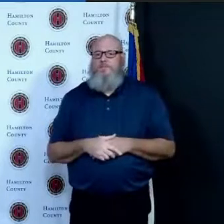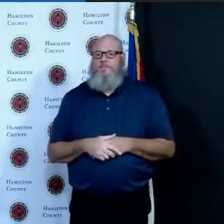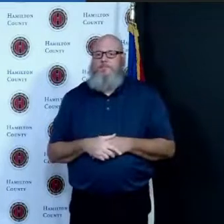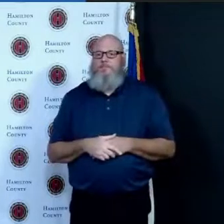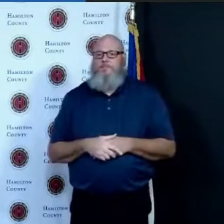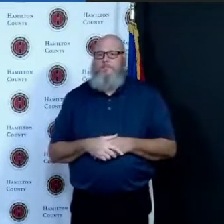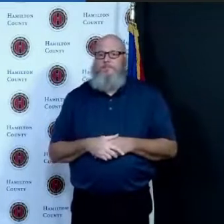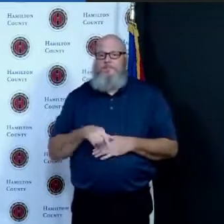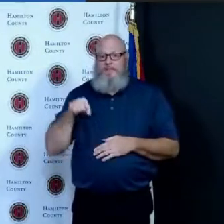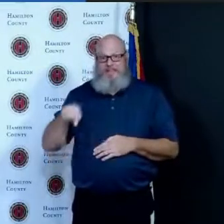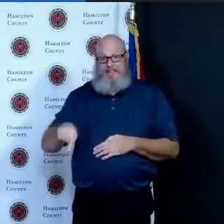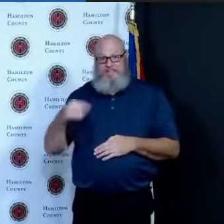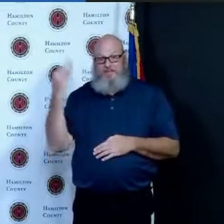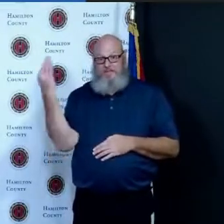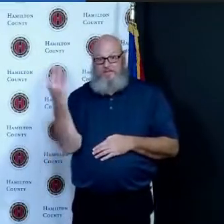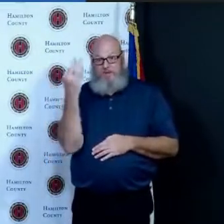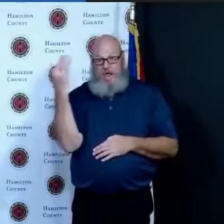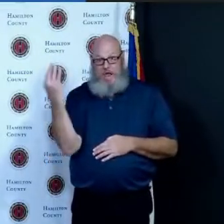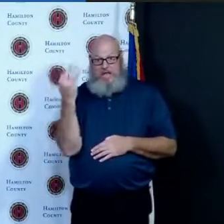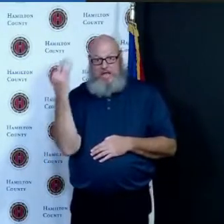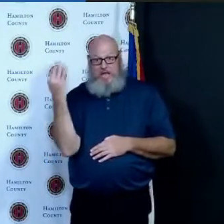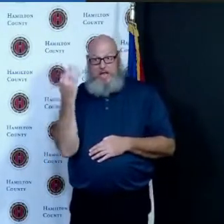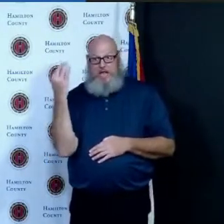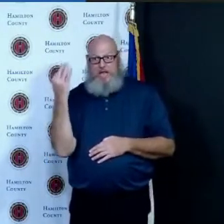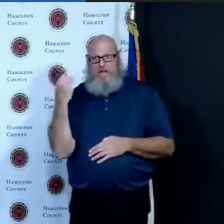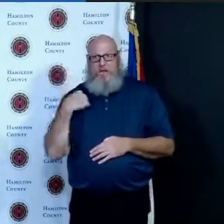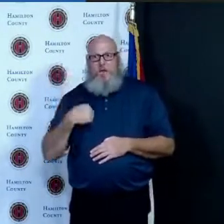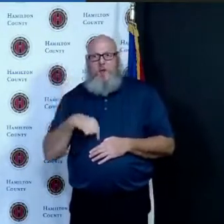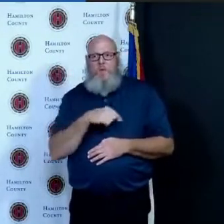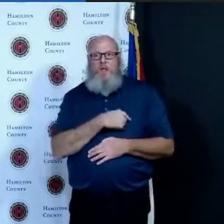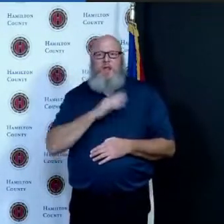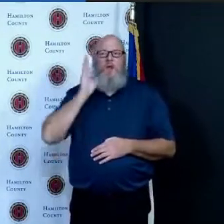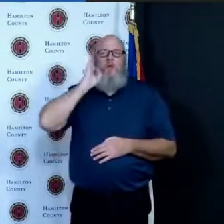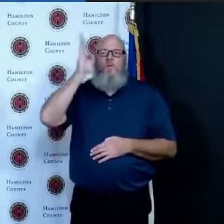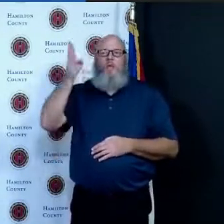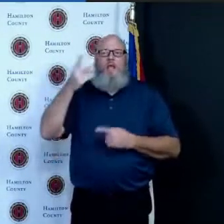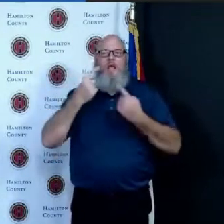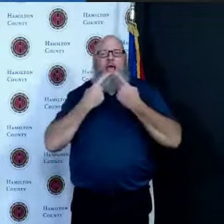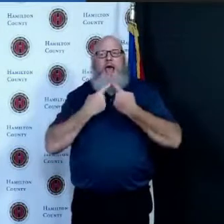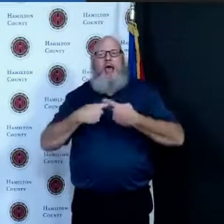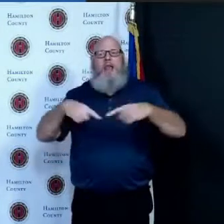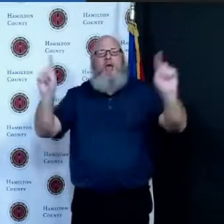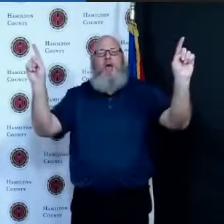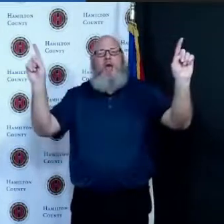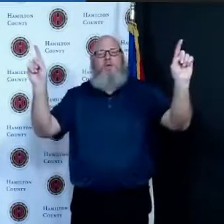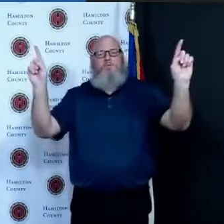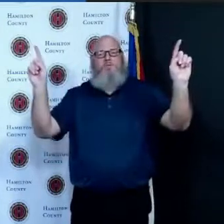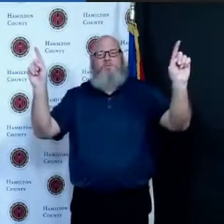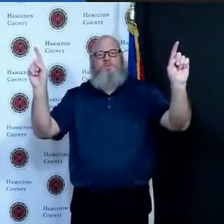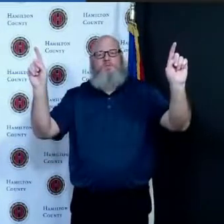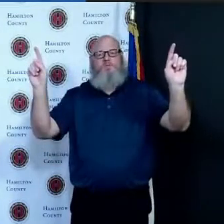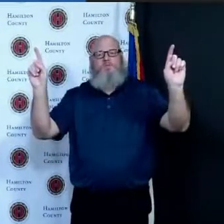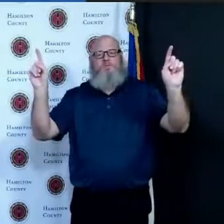kind of a collective effort to have easy access to get in the queue for the vaccine so it'll involve